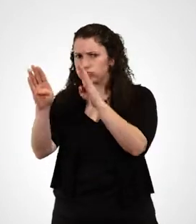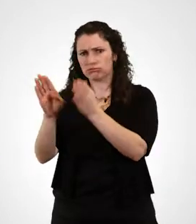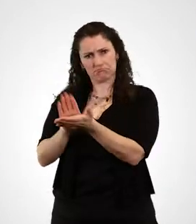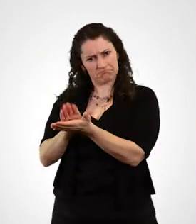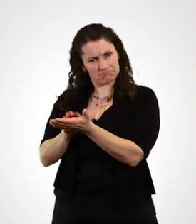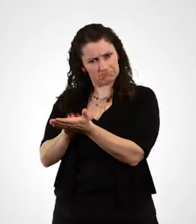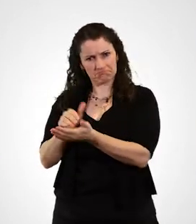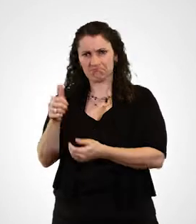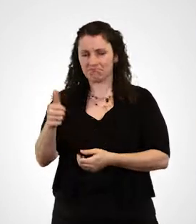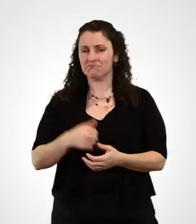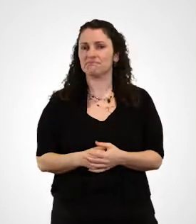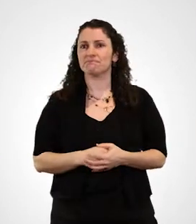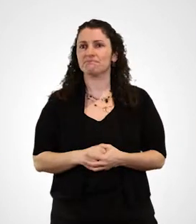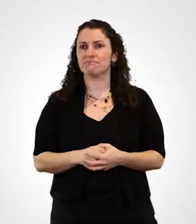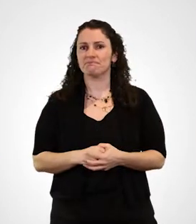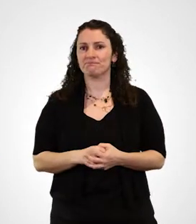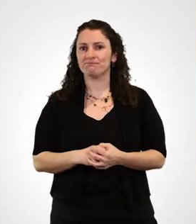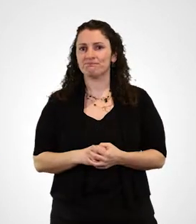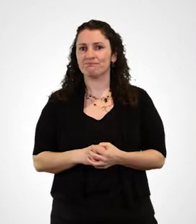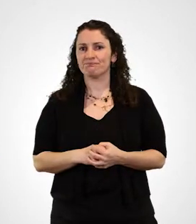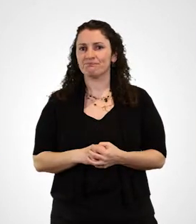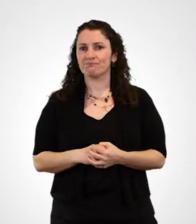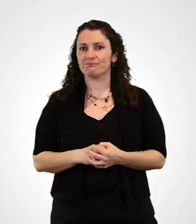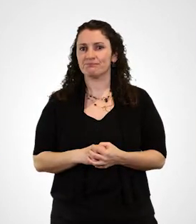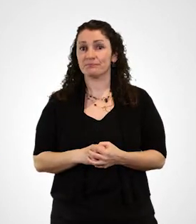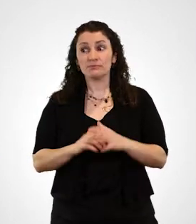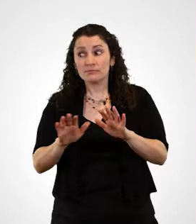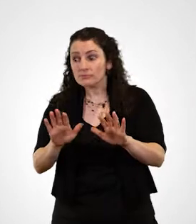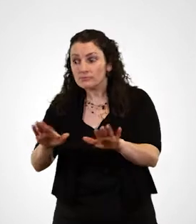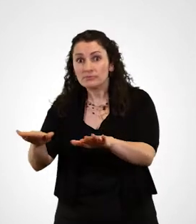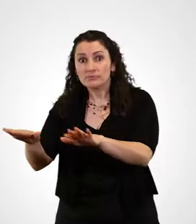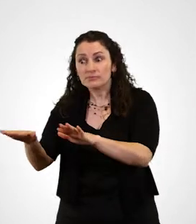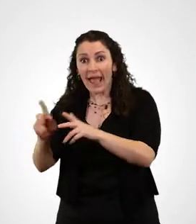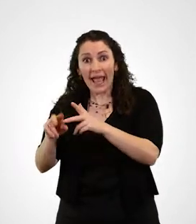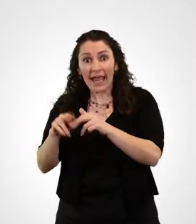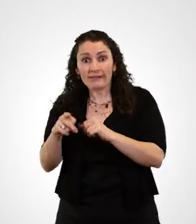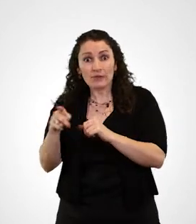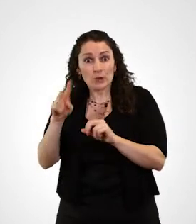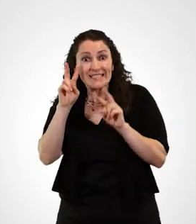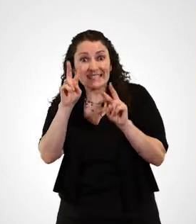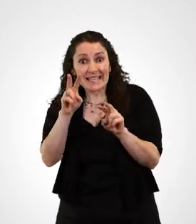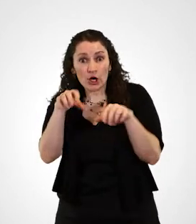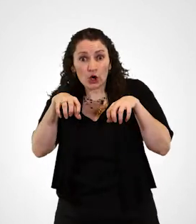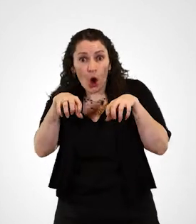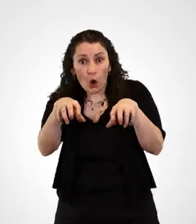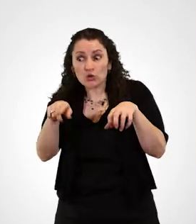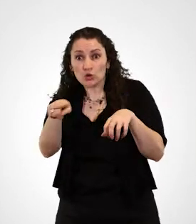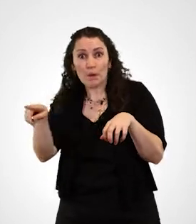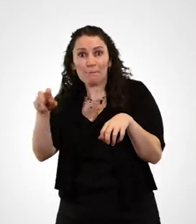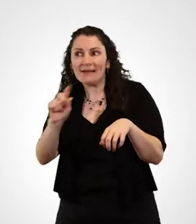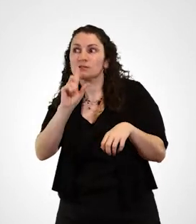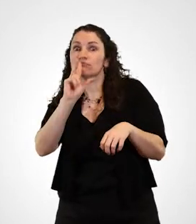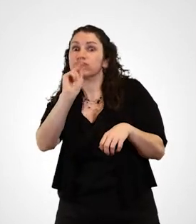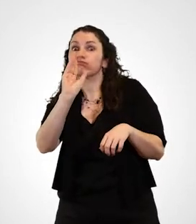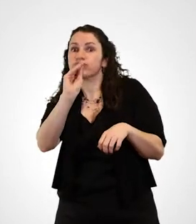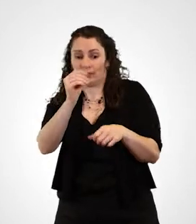If we see a ghost, we say "g, g, g", okay?